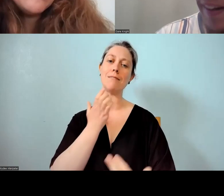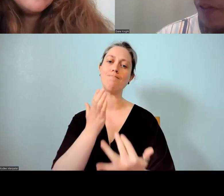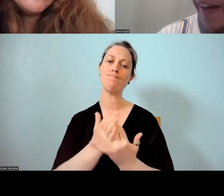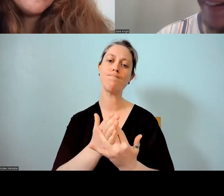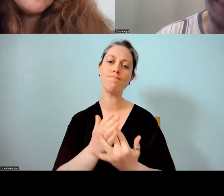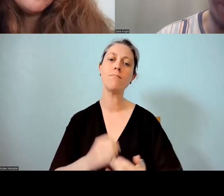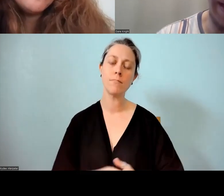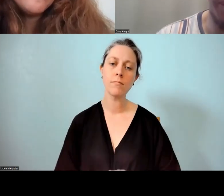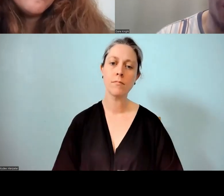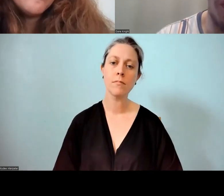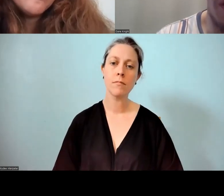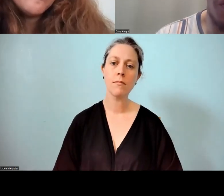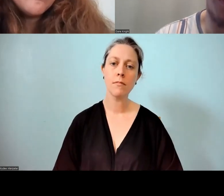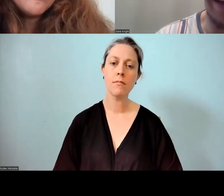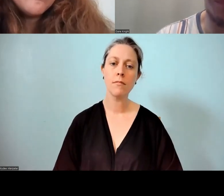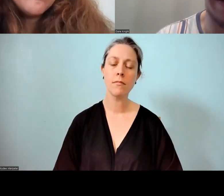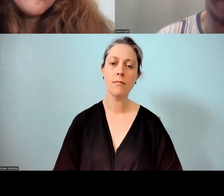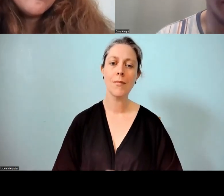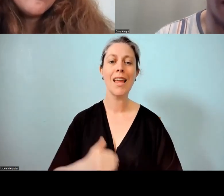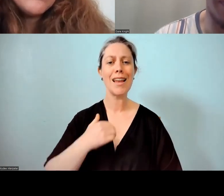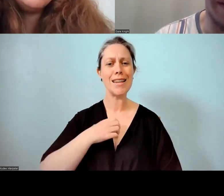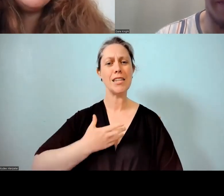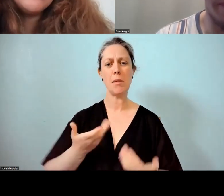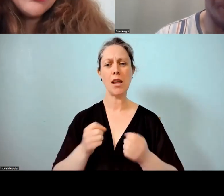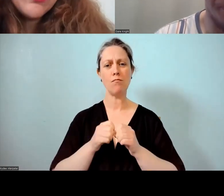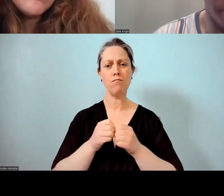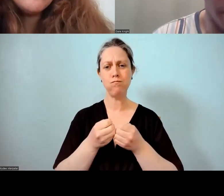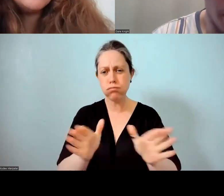It definitely needs to be more widespread, I believe.